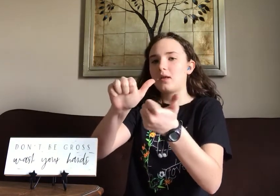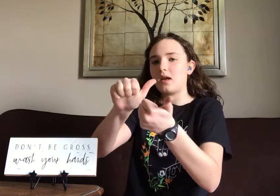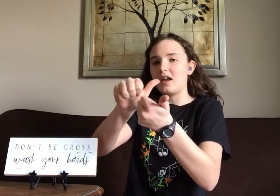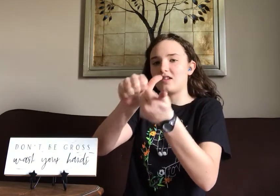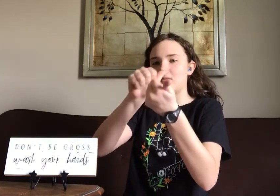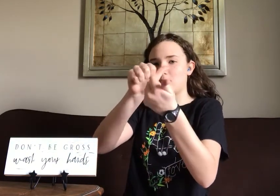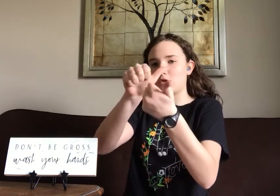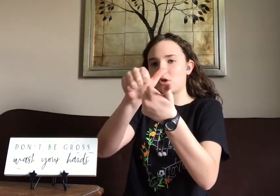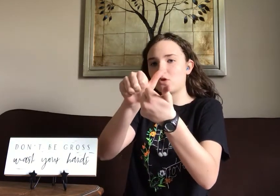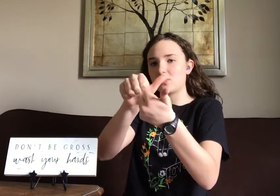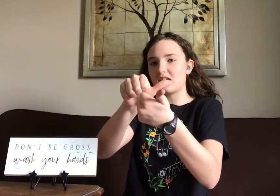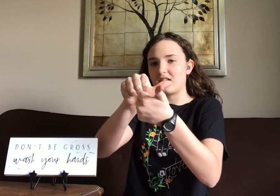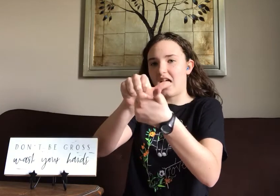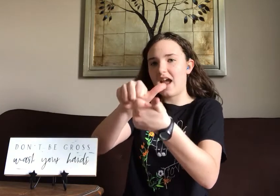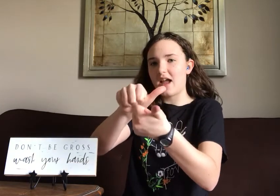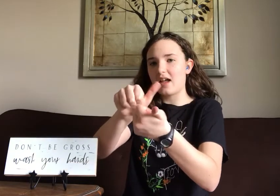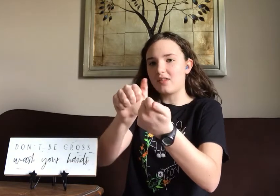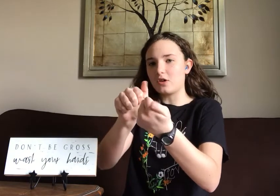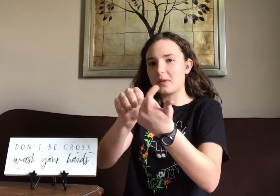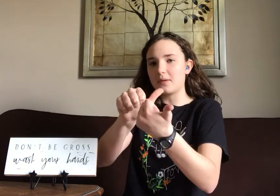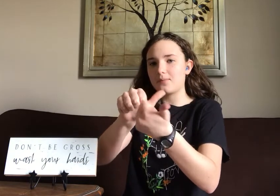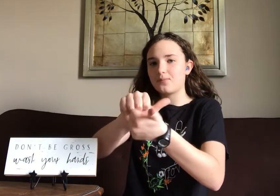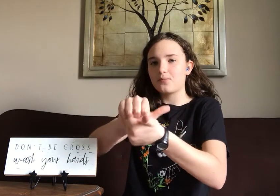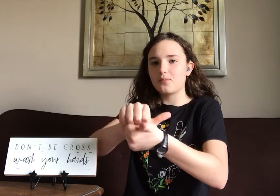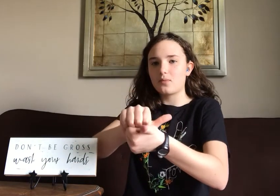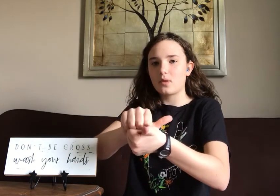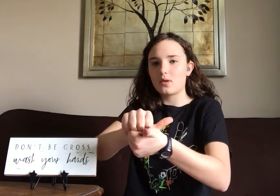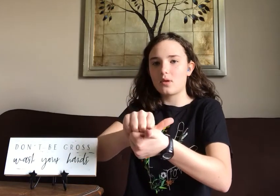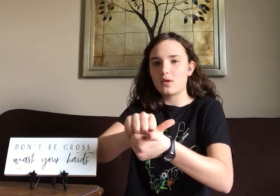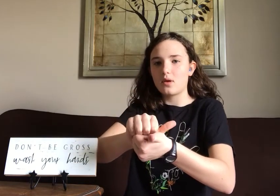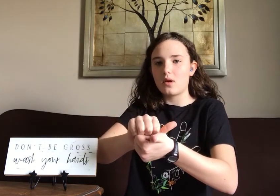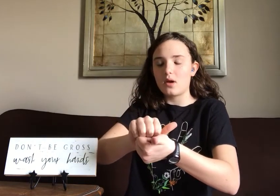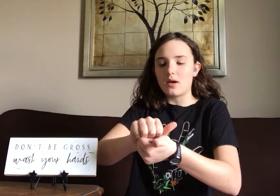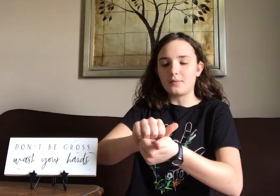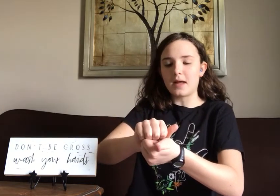It is going to look like an A a little bit.